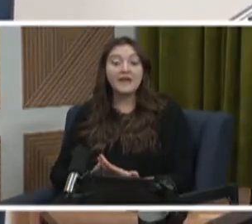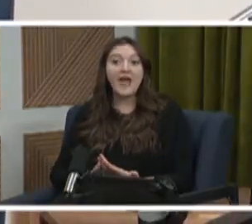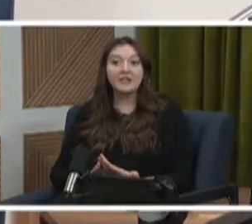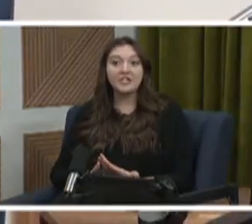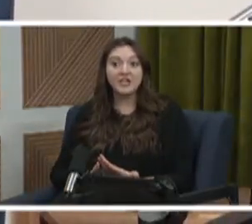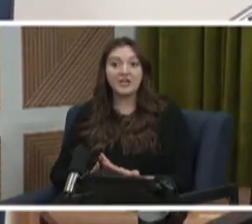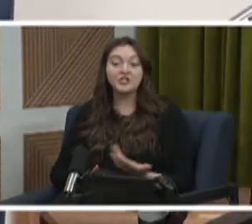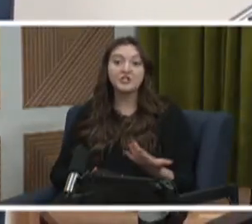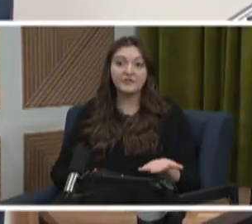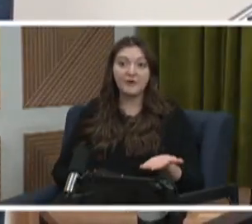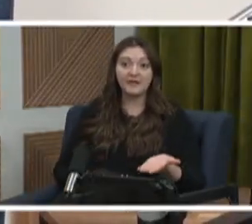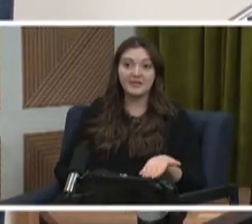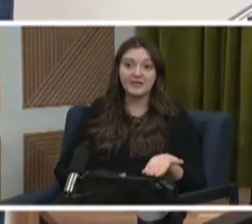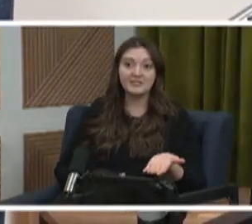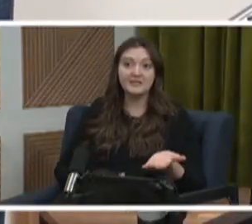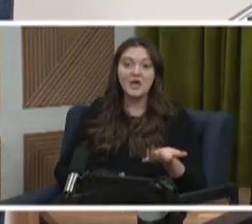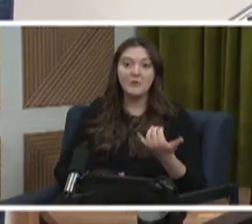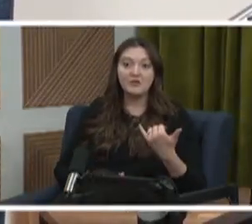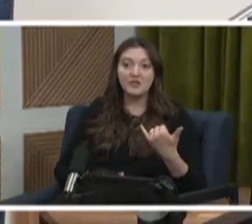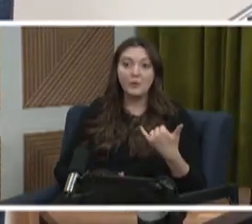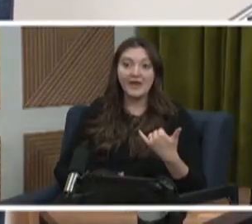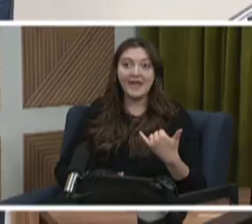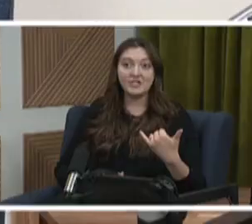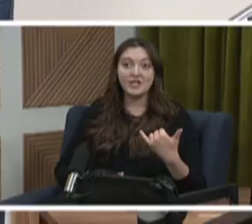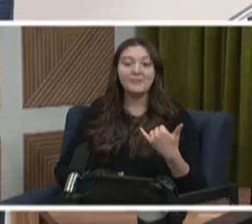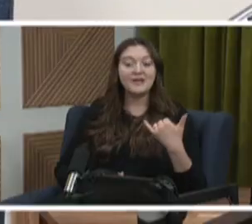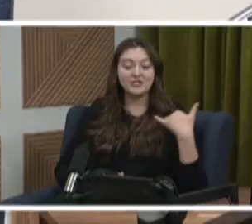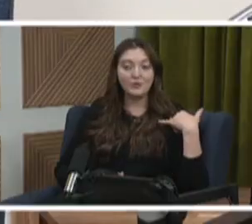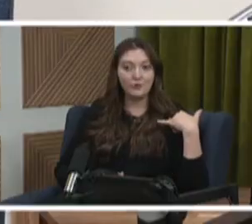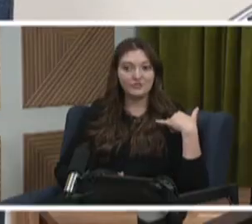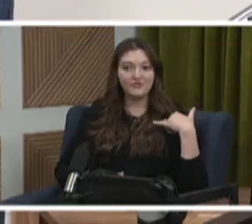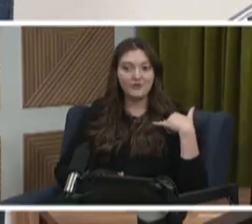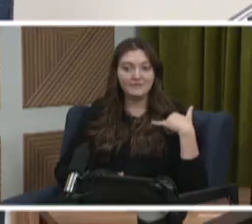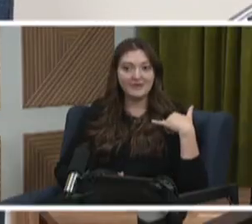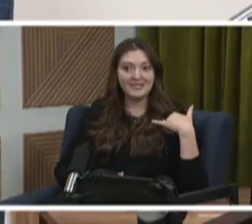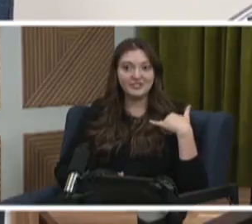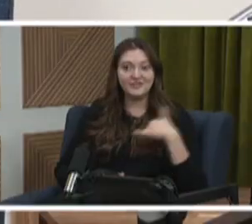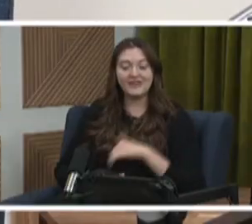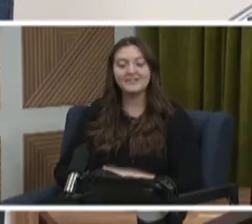And then it changed to phone like this with the Y handshape because you would hold your phone up against your face.